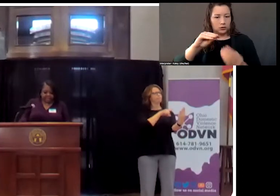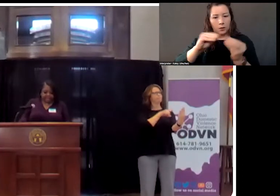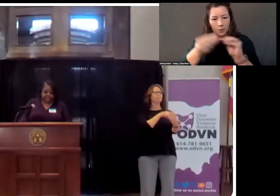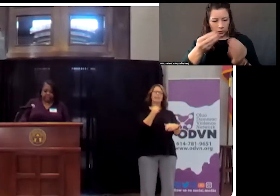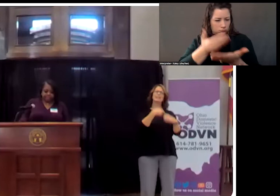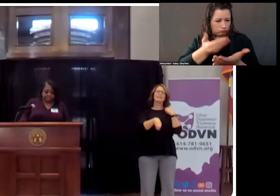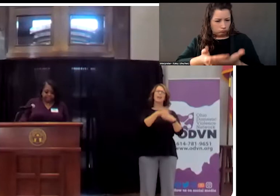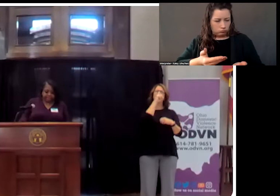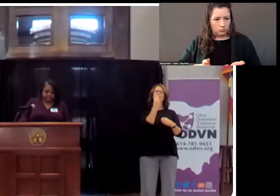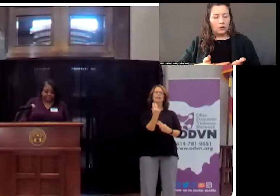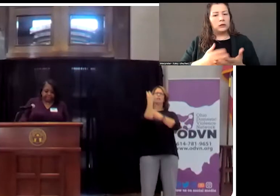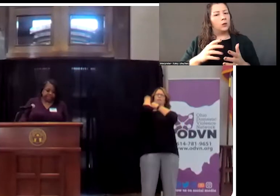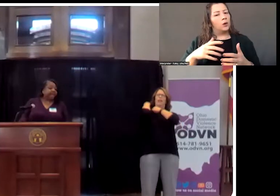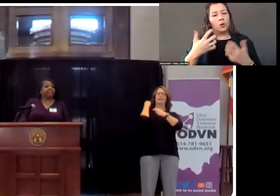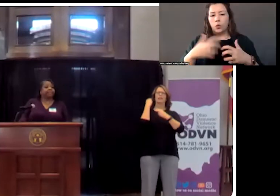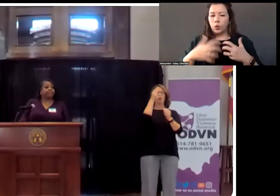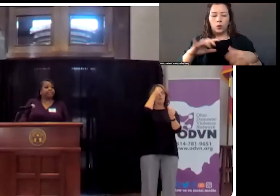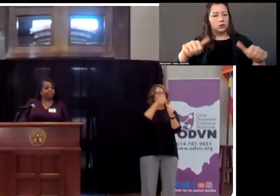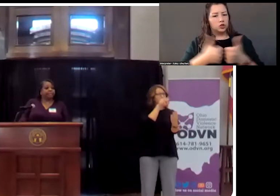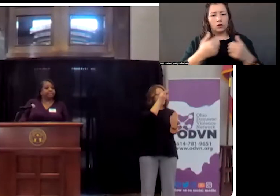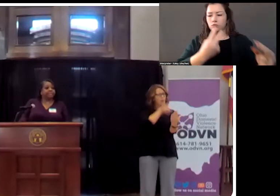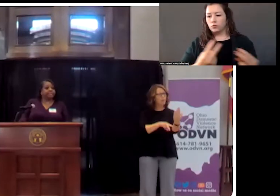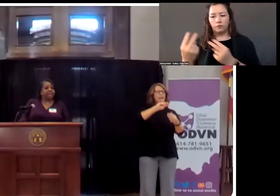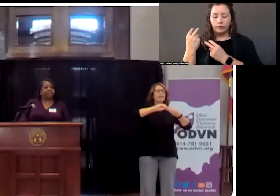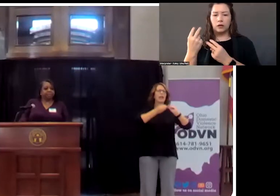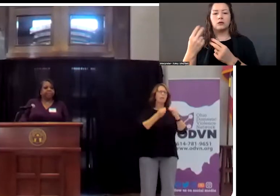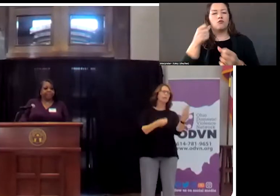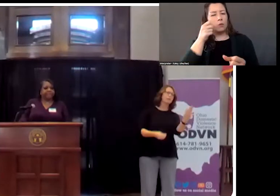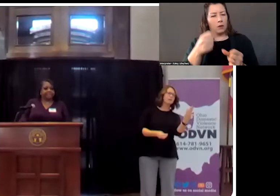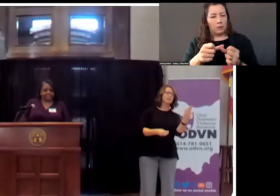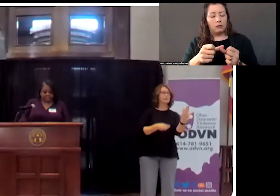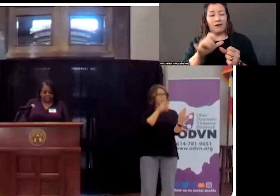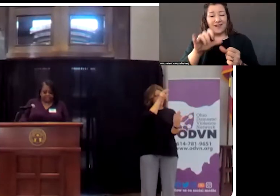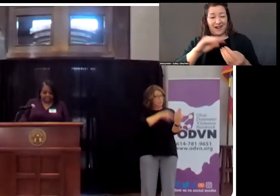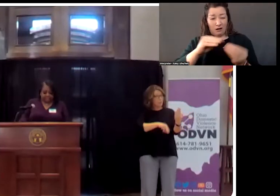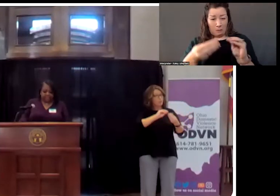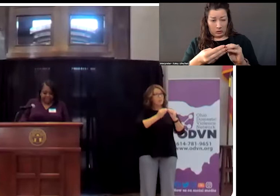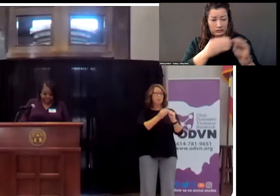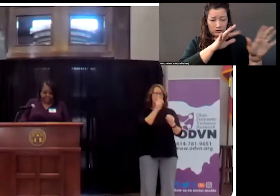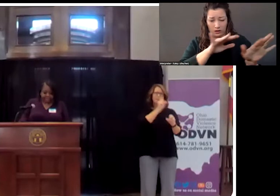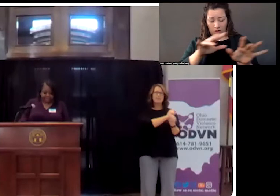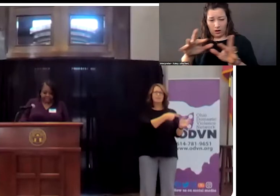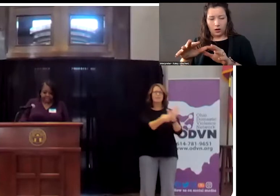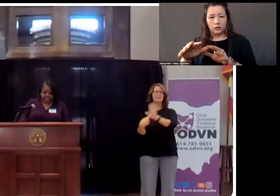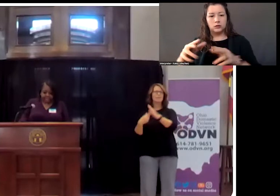and remember that behind those numbers are human beings. Families